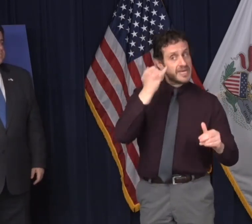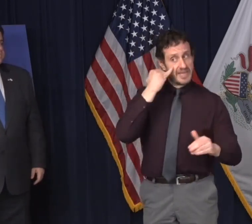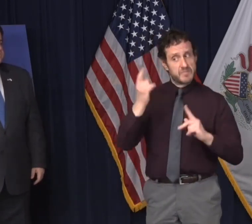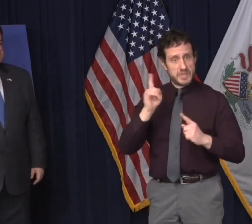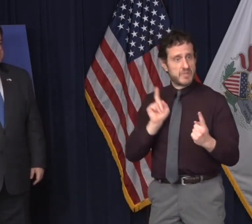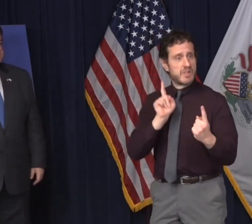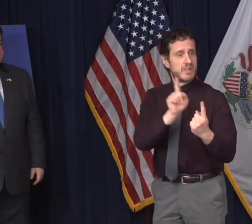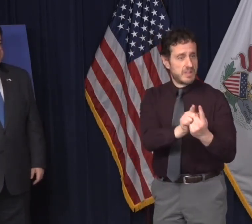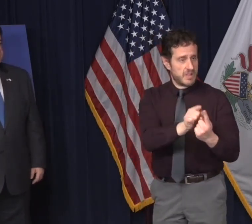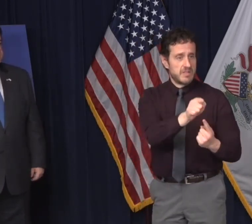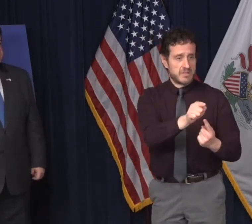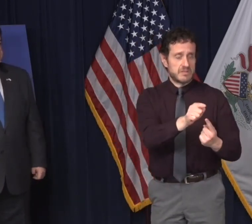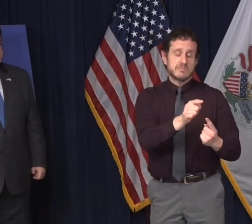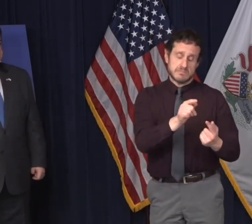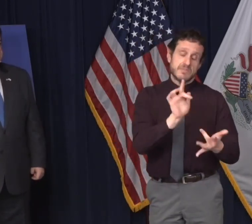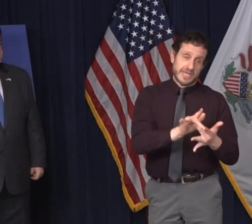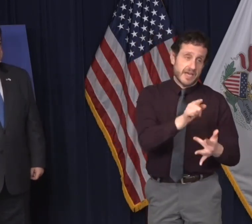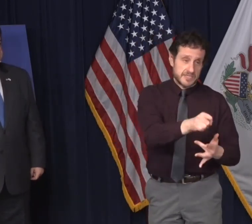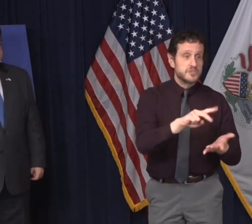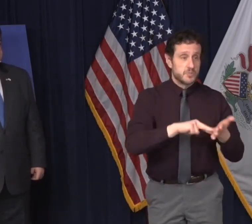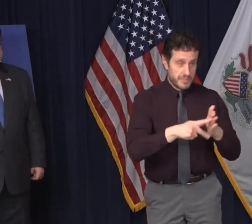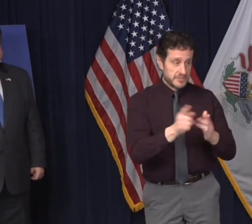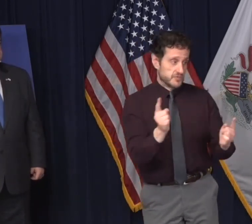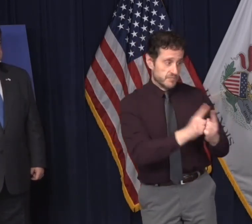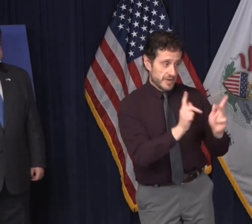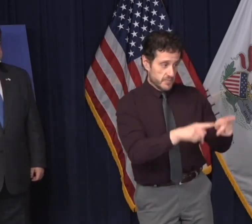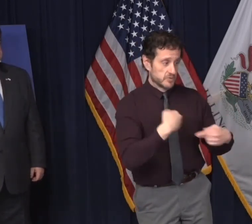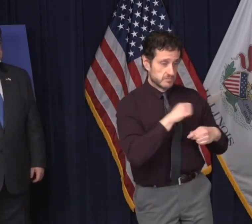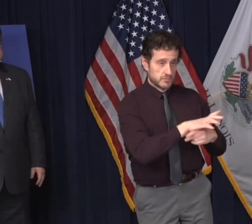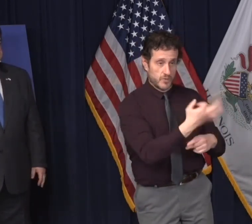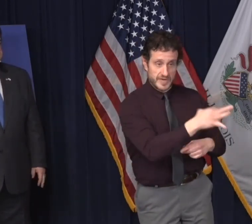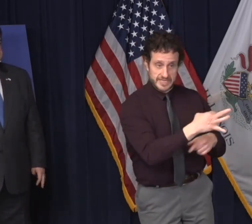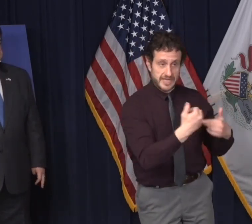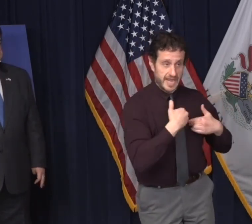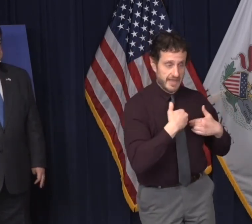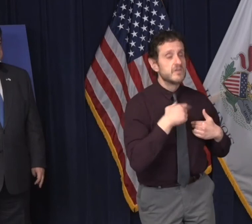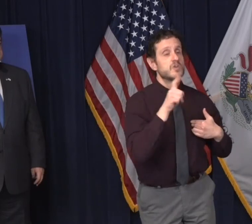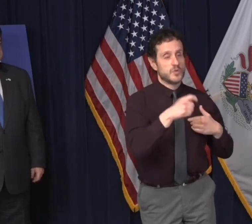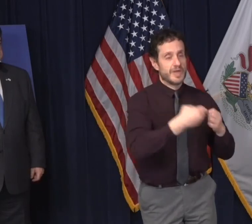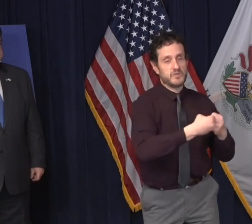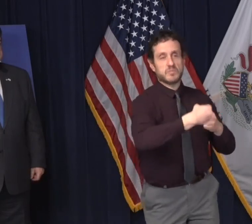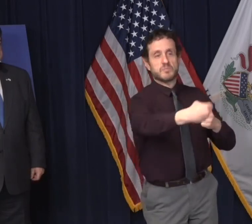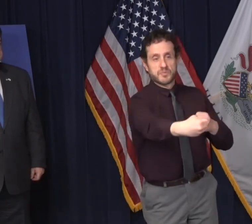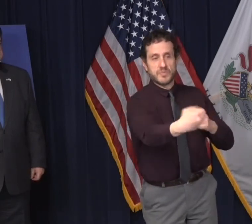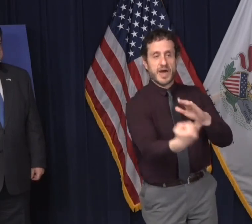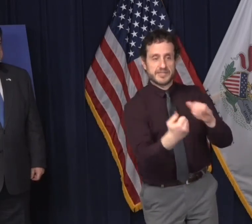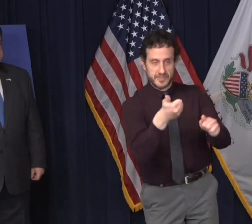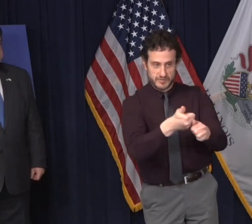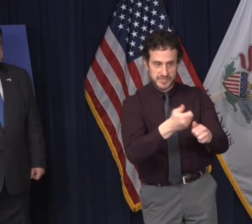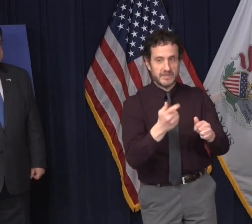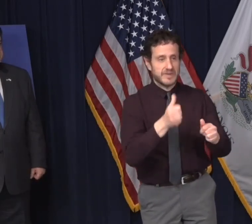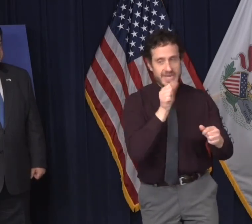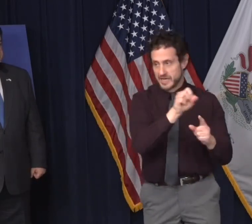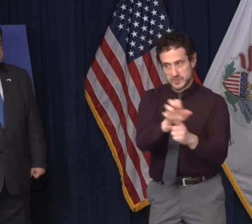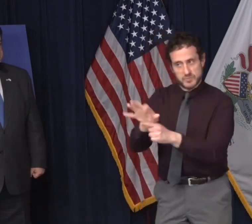UNDERSTANDING AND ACCEPTANCE OF CONTACT TRACING AND A NEED FOR CONTACTS TO SEPARATE THEMSELVES FROM OTHERS WHO ARE NOT EXPOSED.